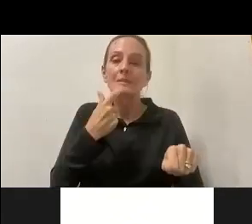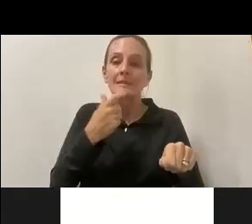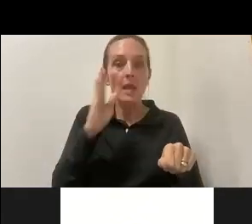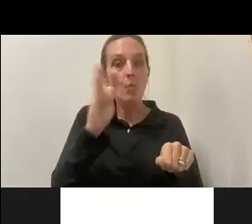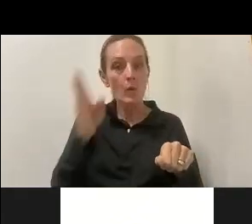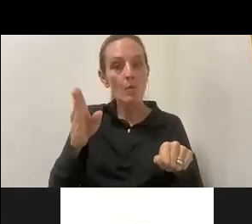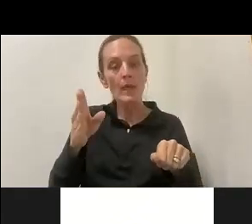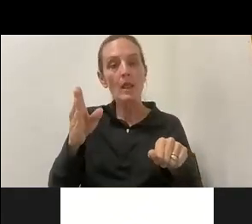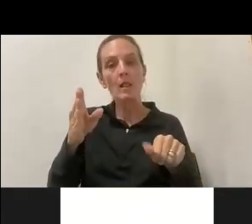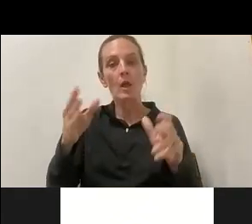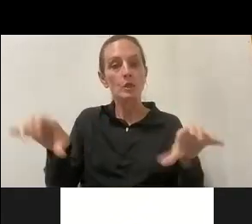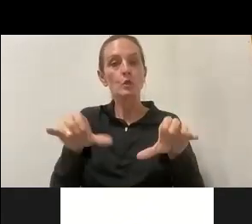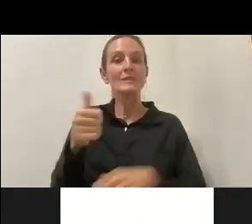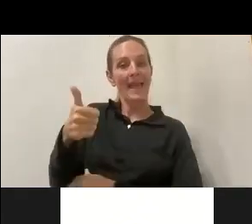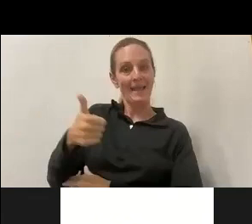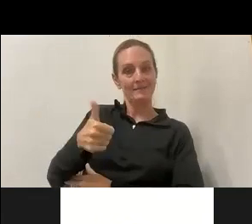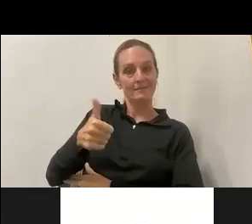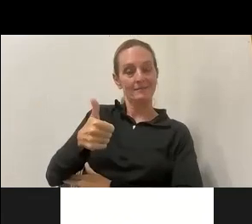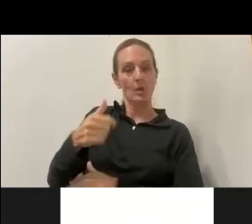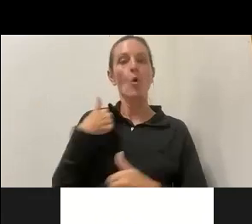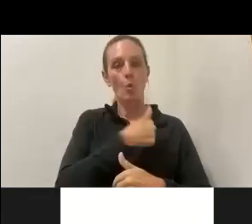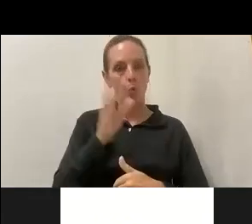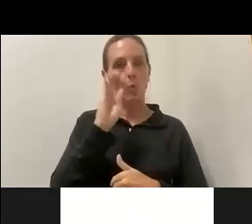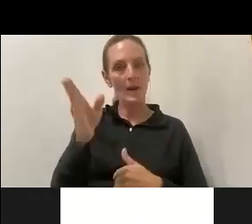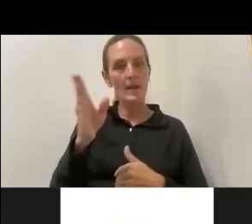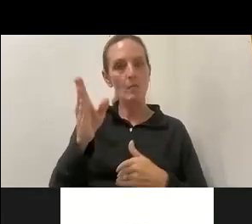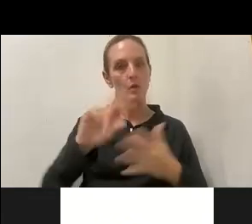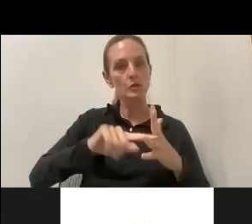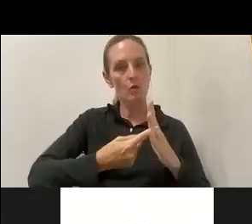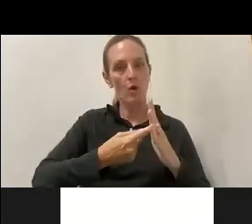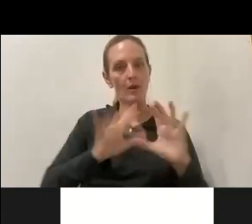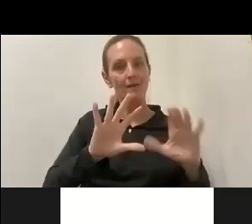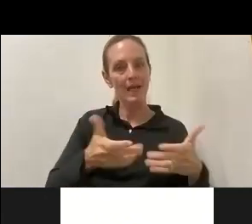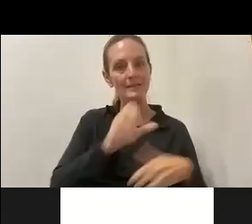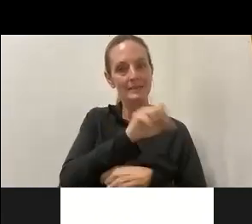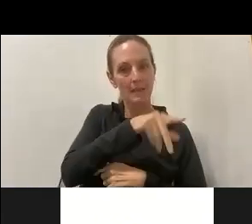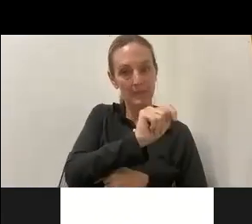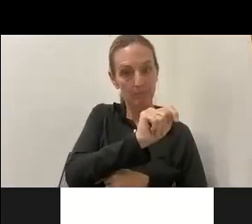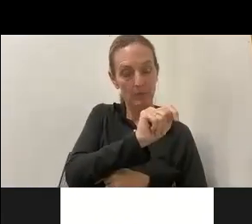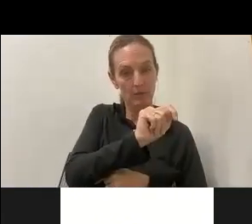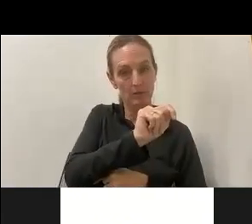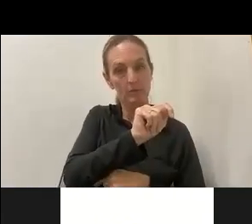so we will start our classes in September, and we are going to end our classes in December.